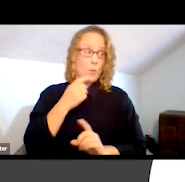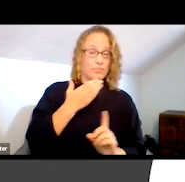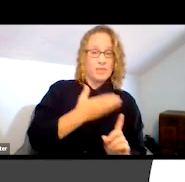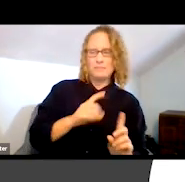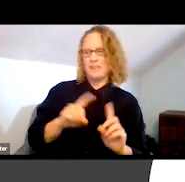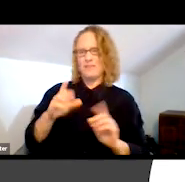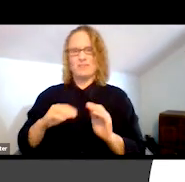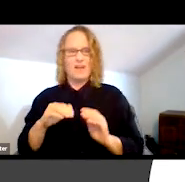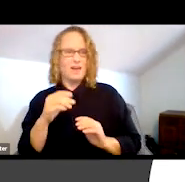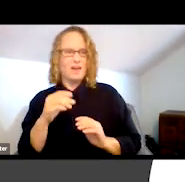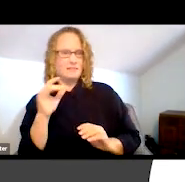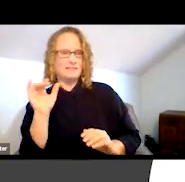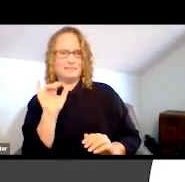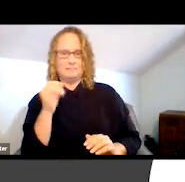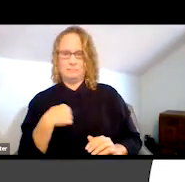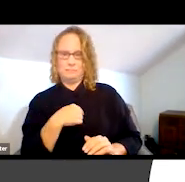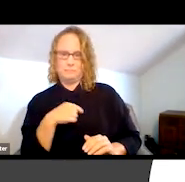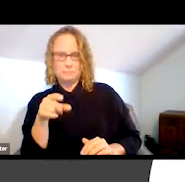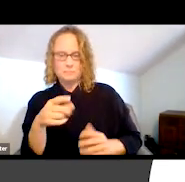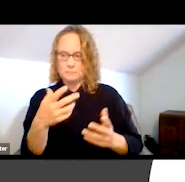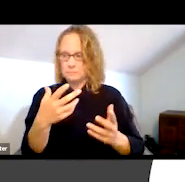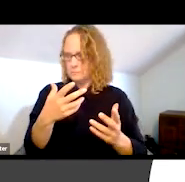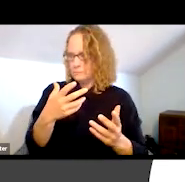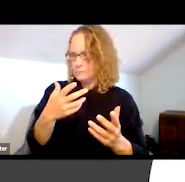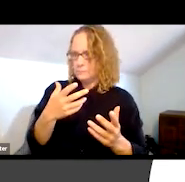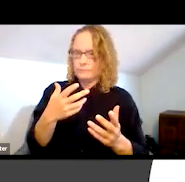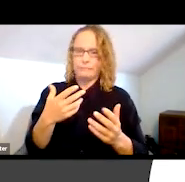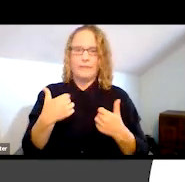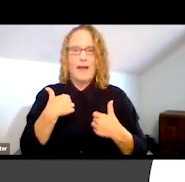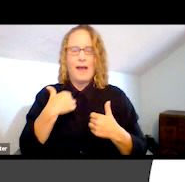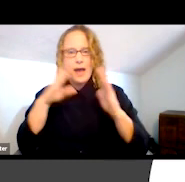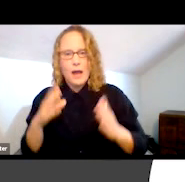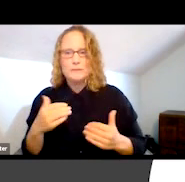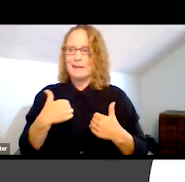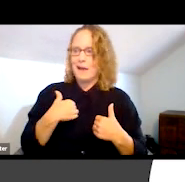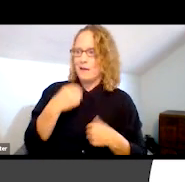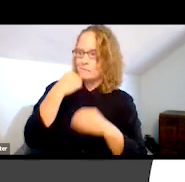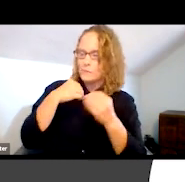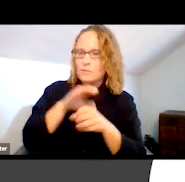that they might not have consistent and secure access to food, right?